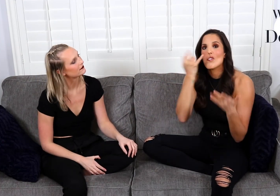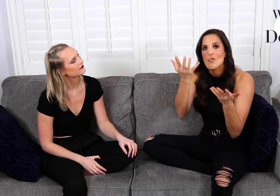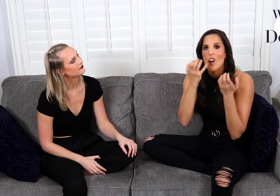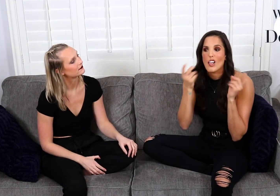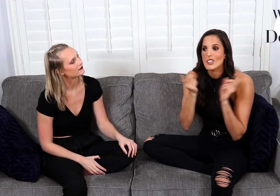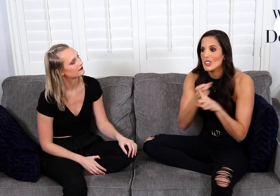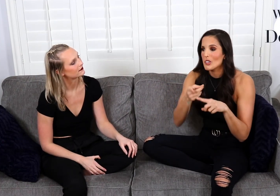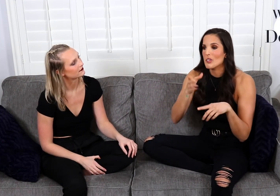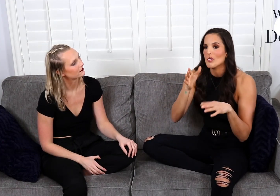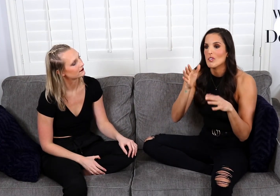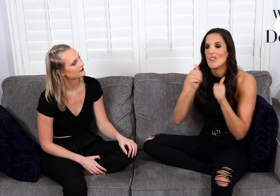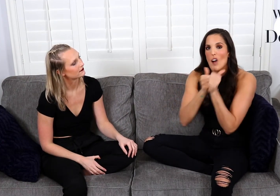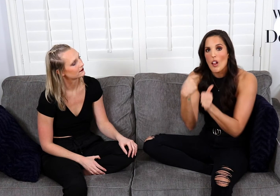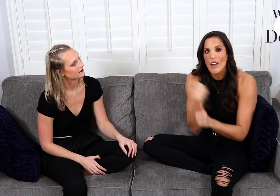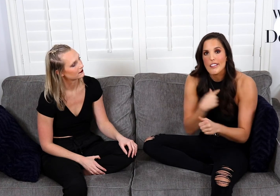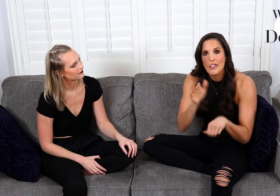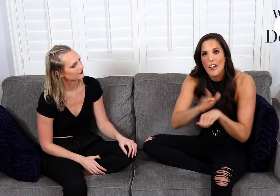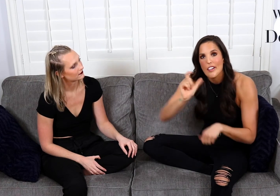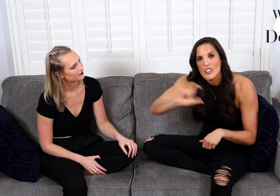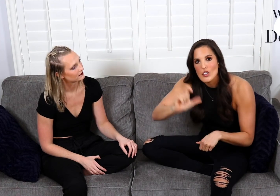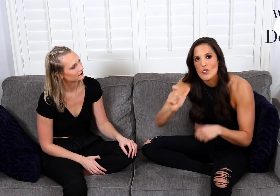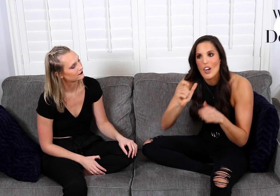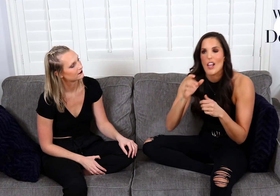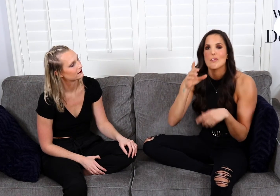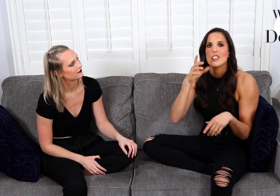if you want to follow us on Instagram, it’s